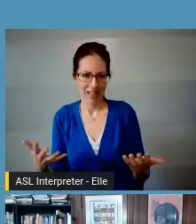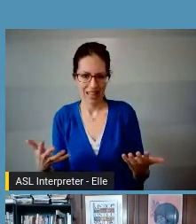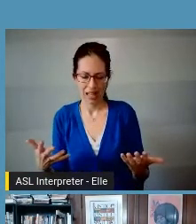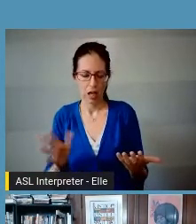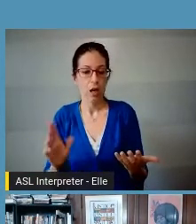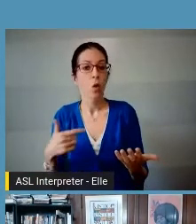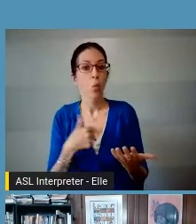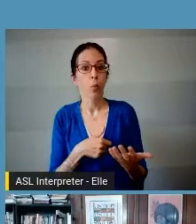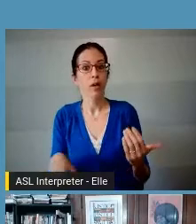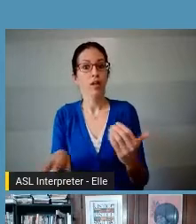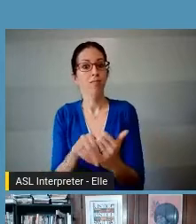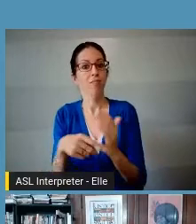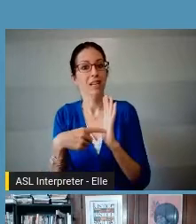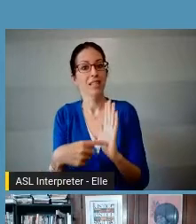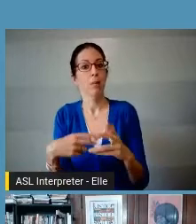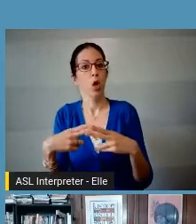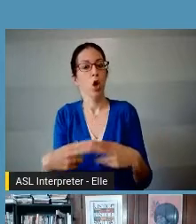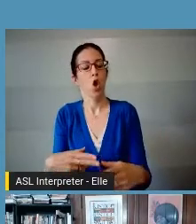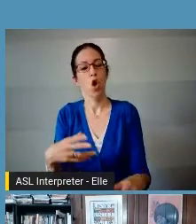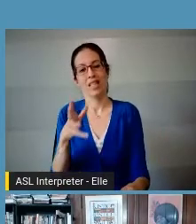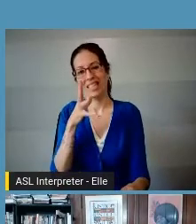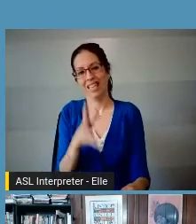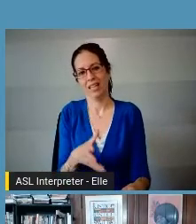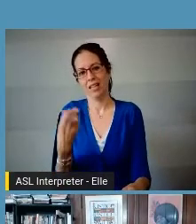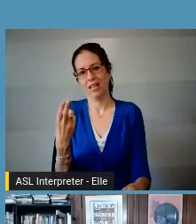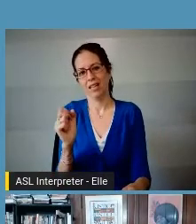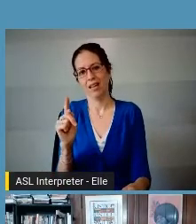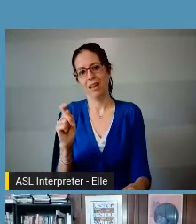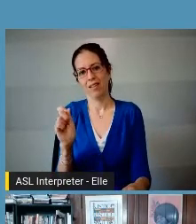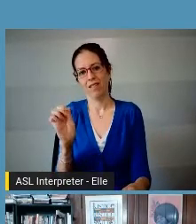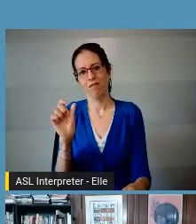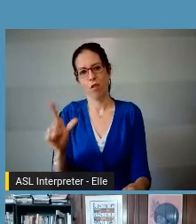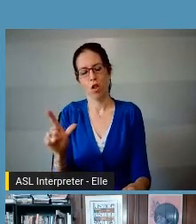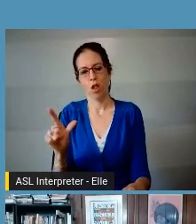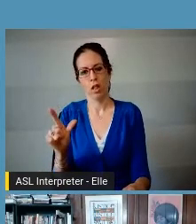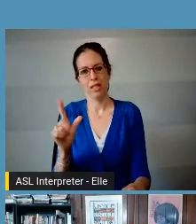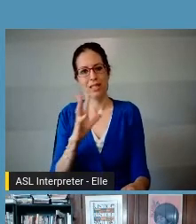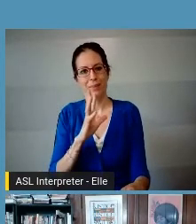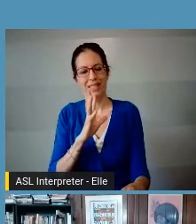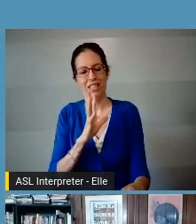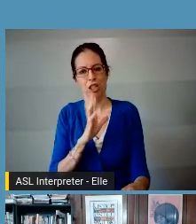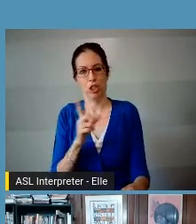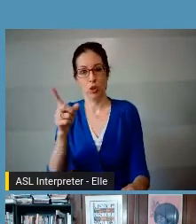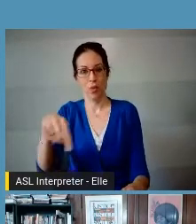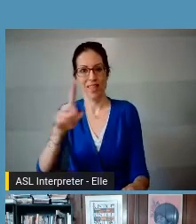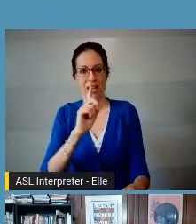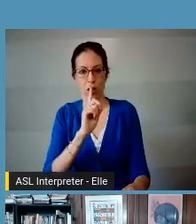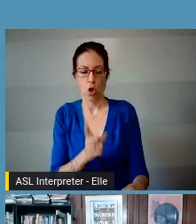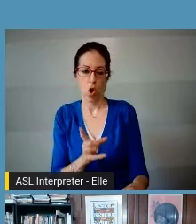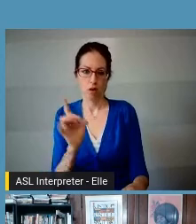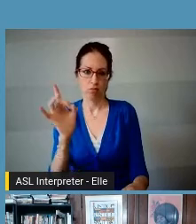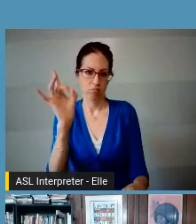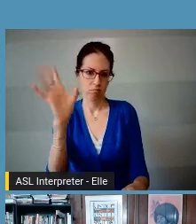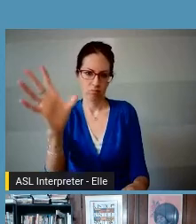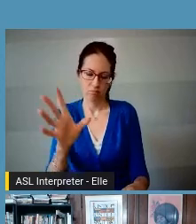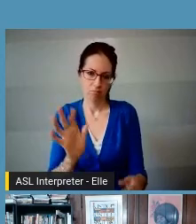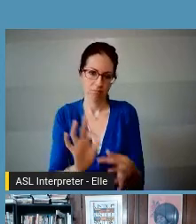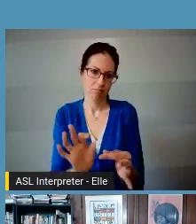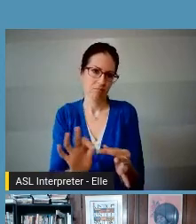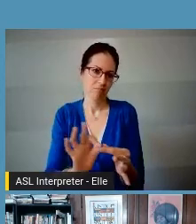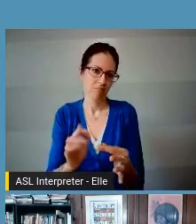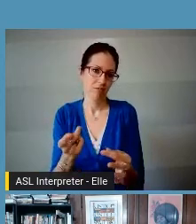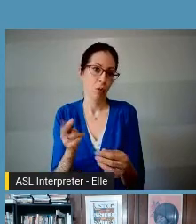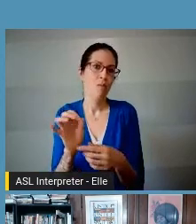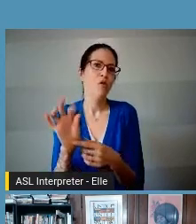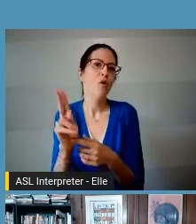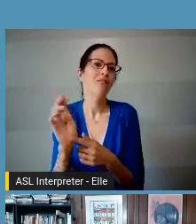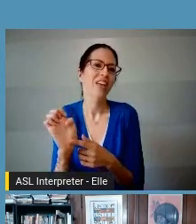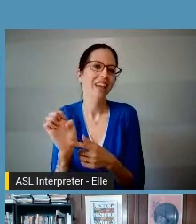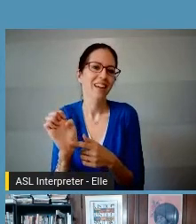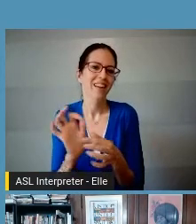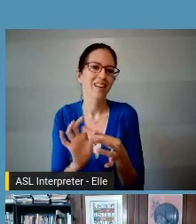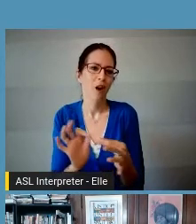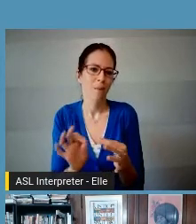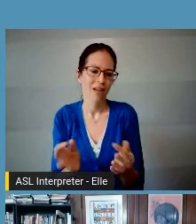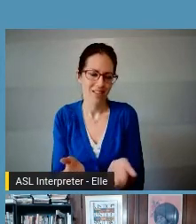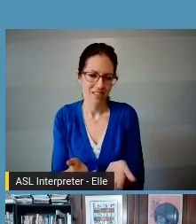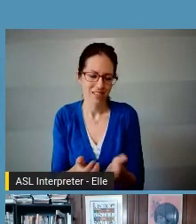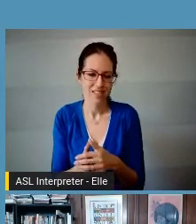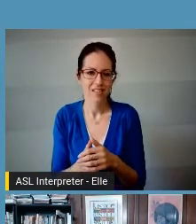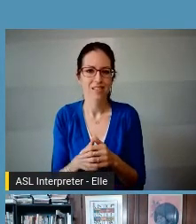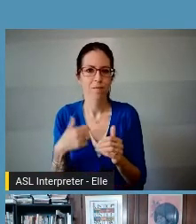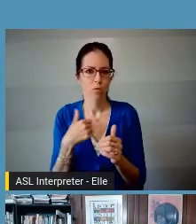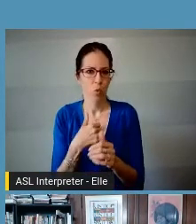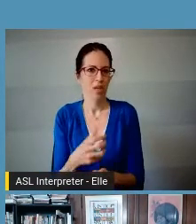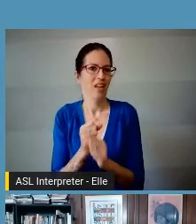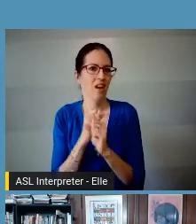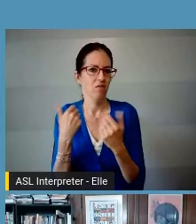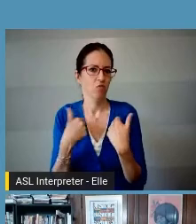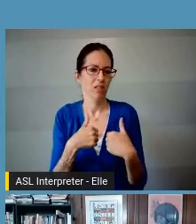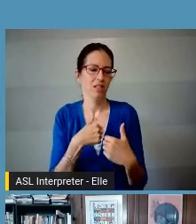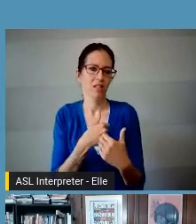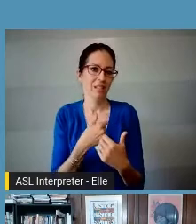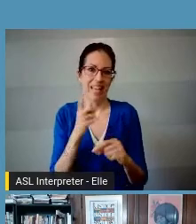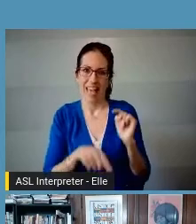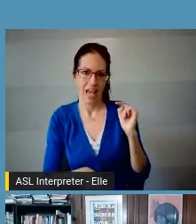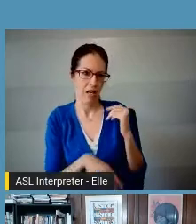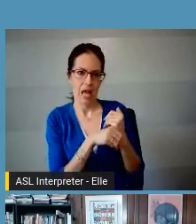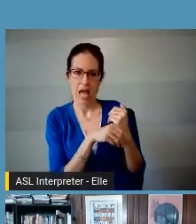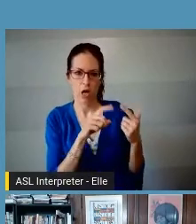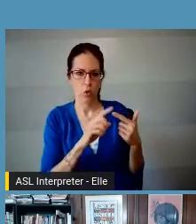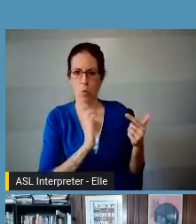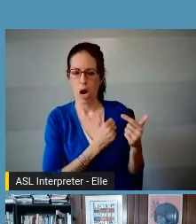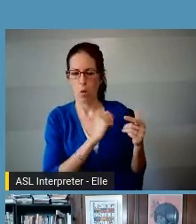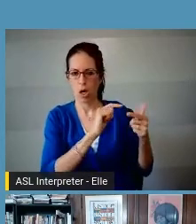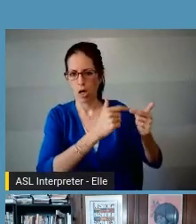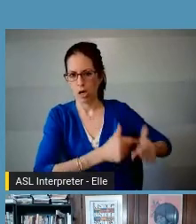So these are the vulgar and profane and whatever comments that we did not put in the other